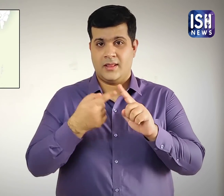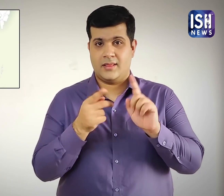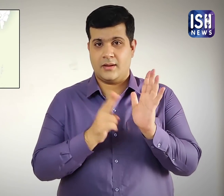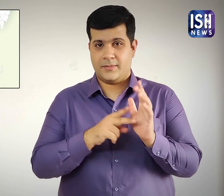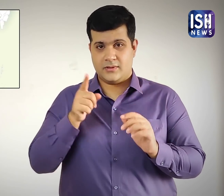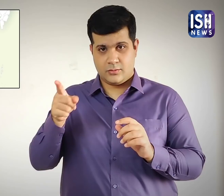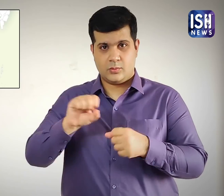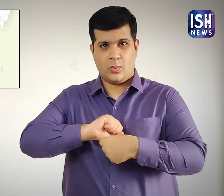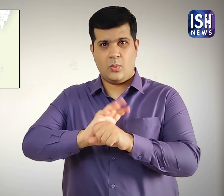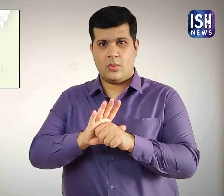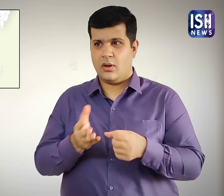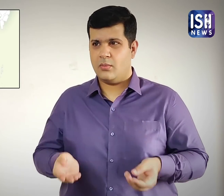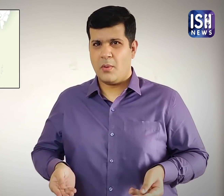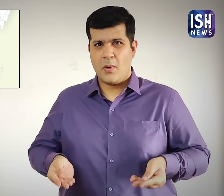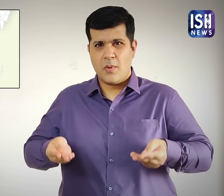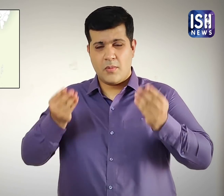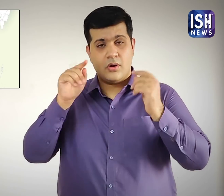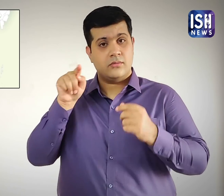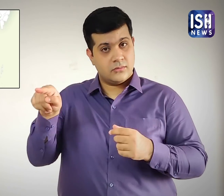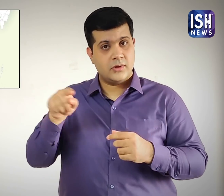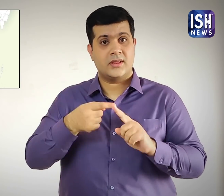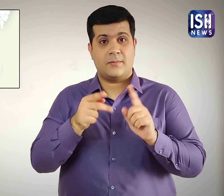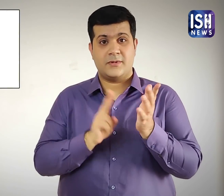In view of the rising cases of COVID-19 in Tamil Nadu the state government ordered